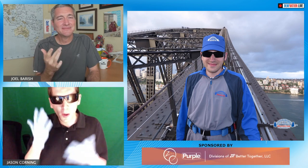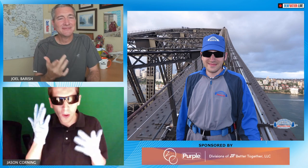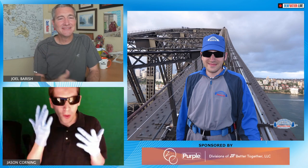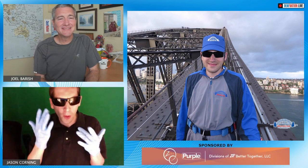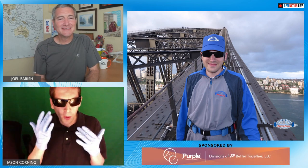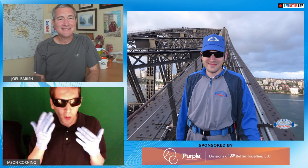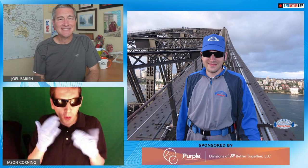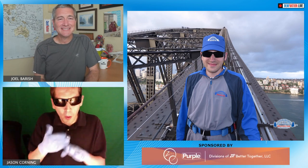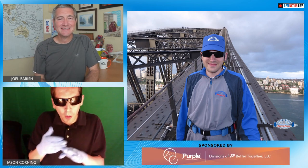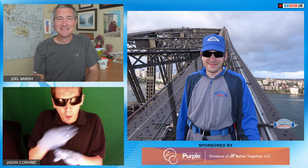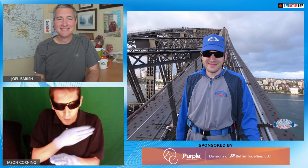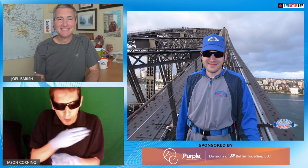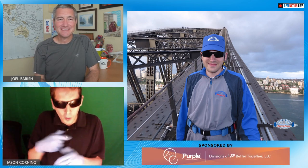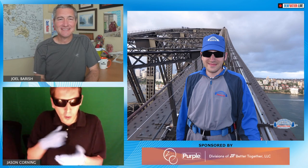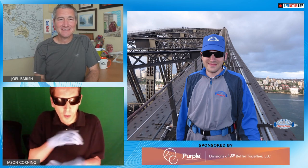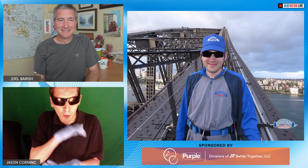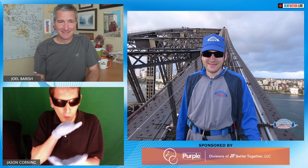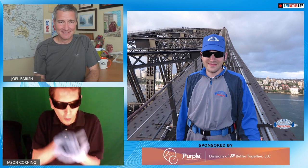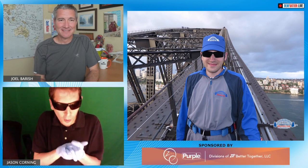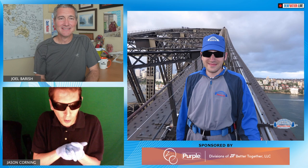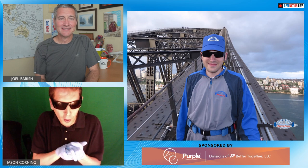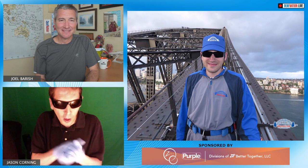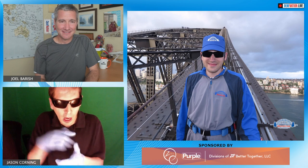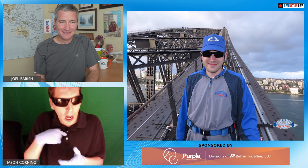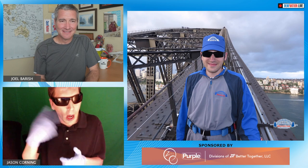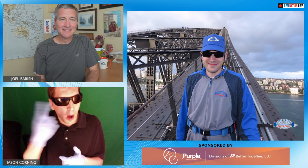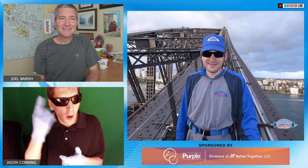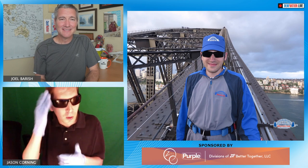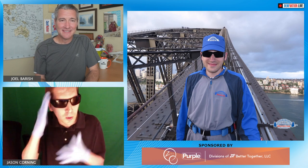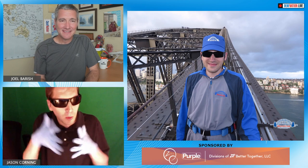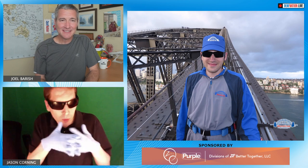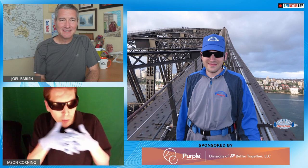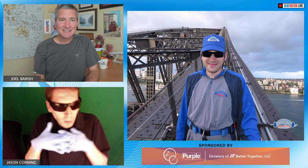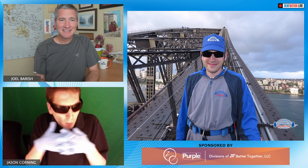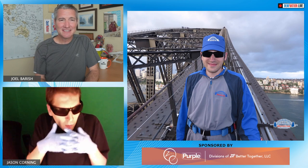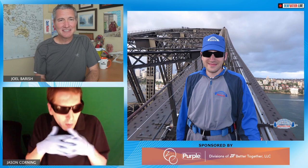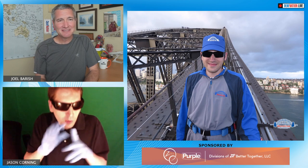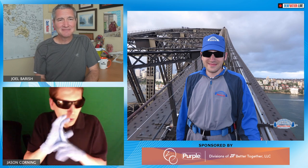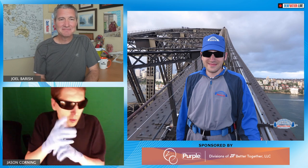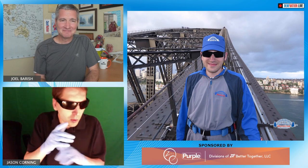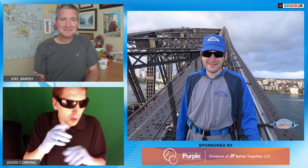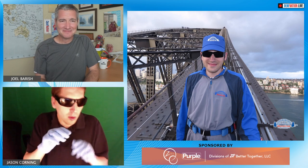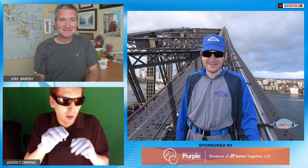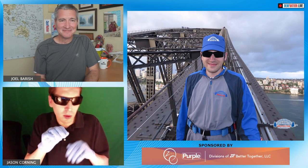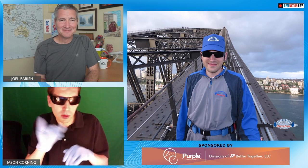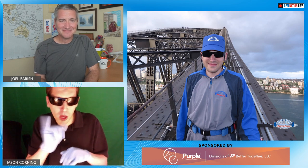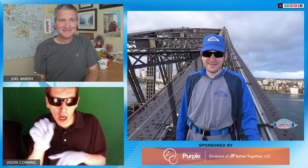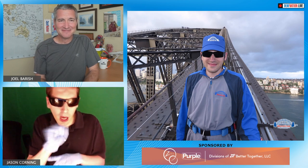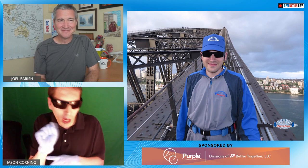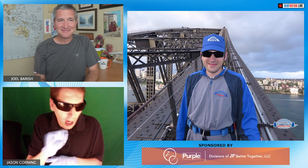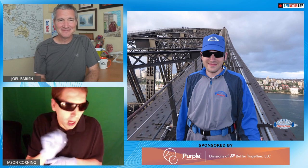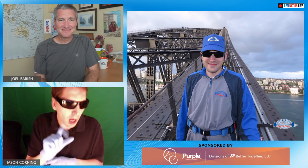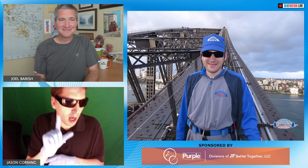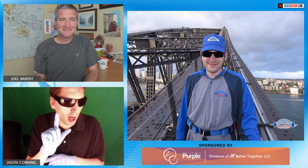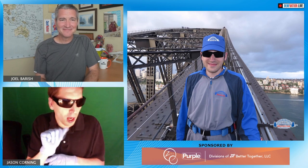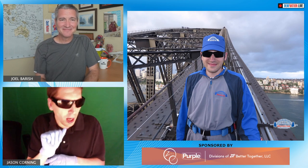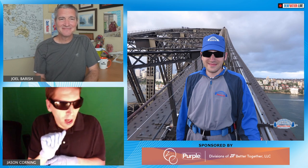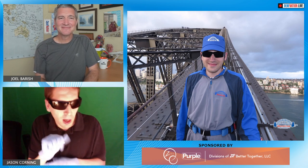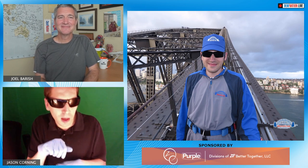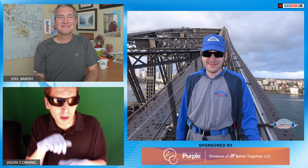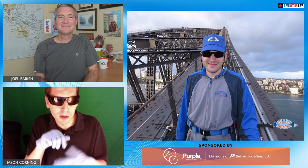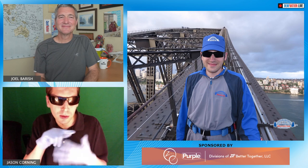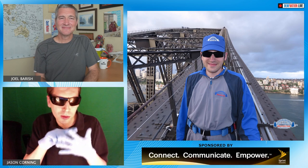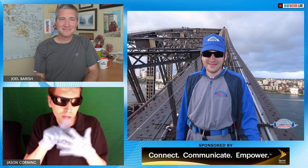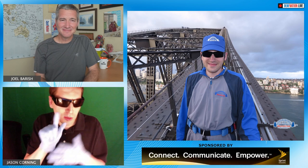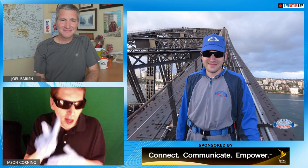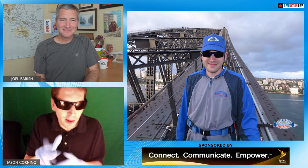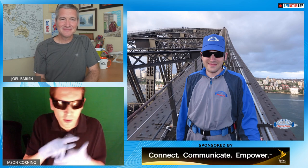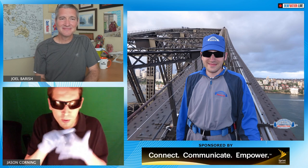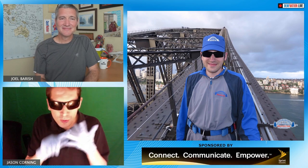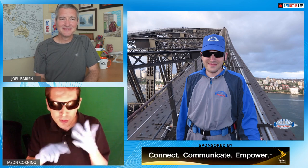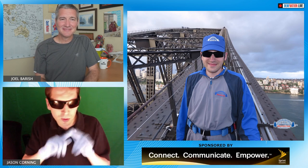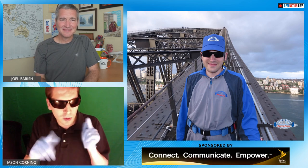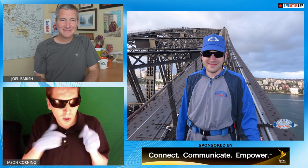JC before I got married, I only know about America like Seattle, Los Angeles, Las Vegas, etc,